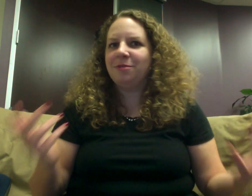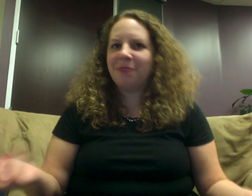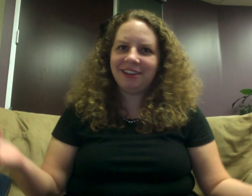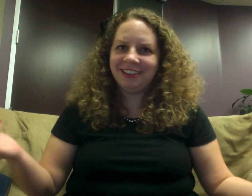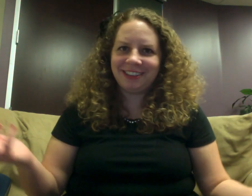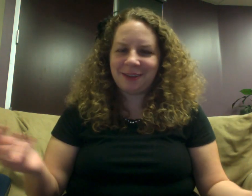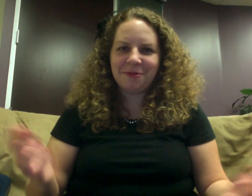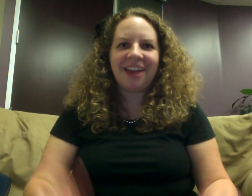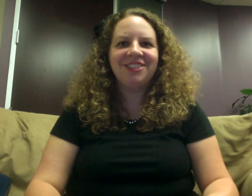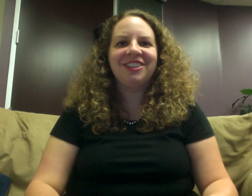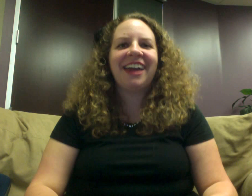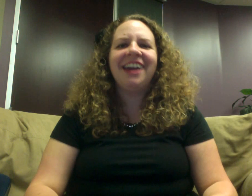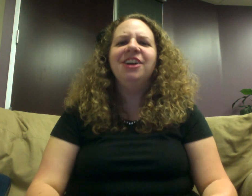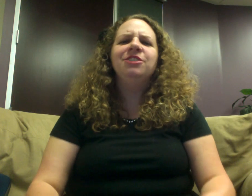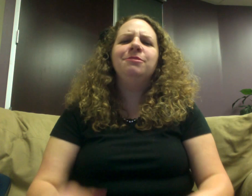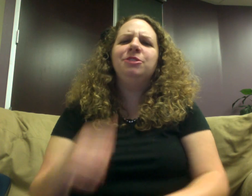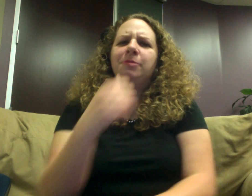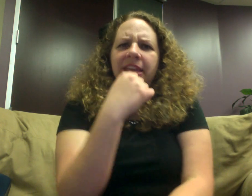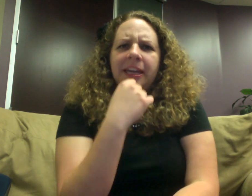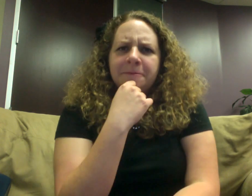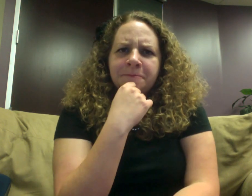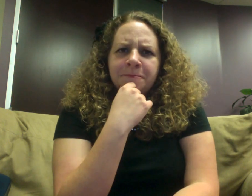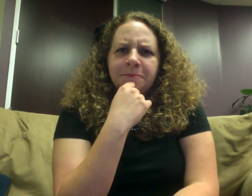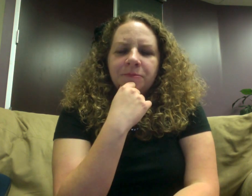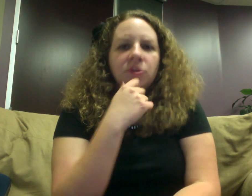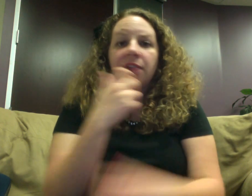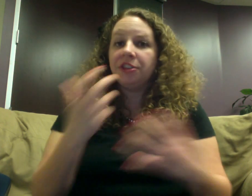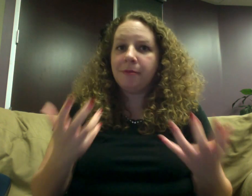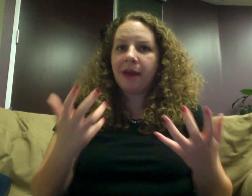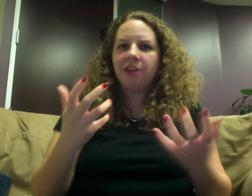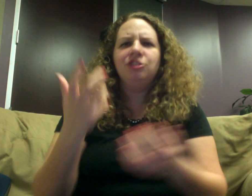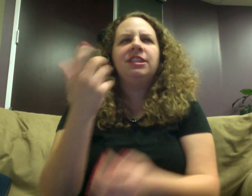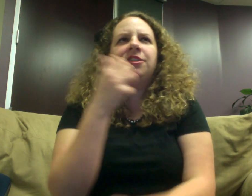or Benedict Cummberbatch, okay? So be thinking hmmm. Not that they're mad, just that they're